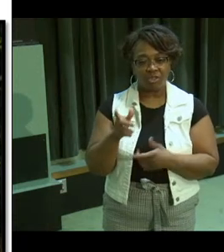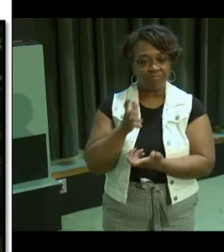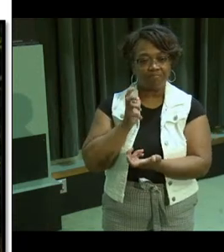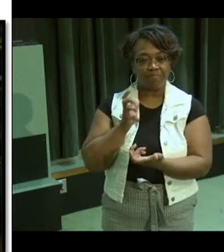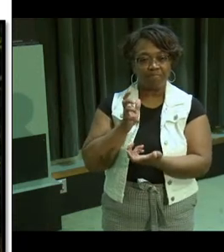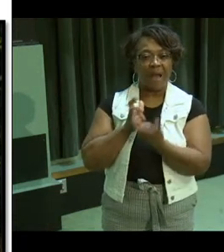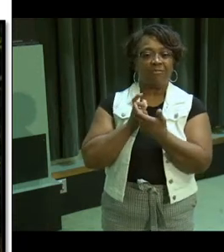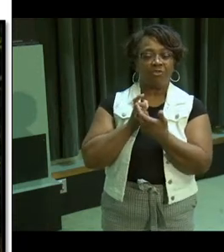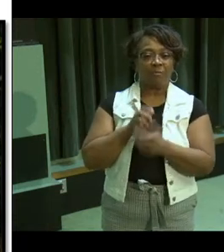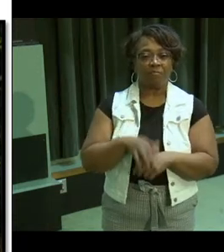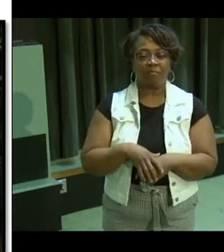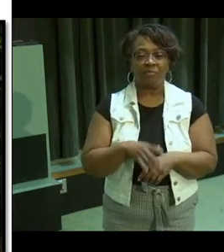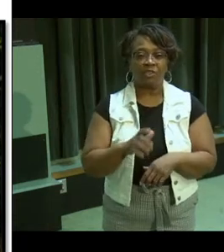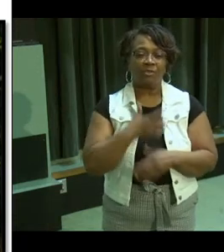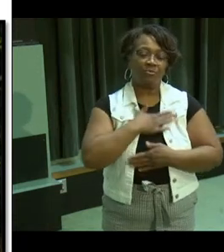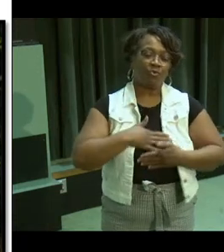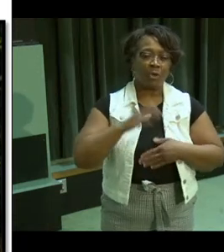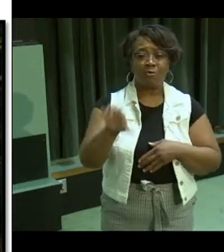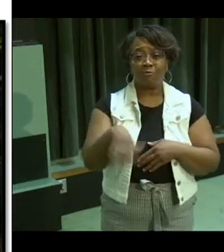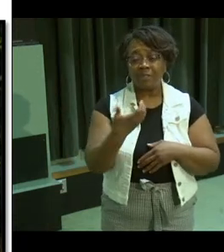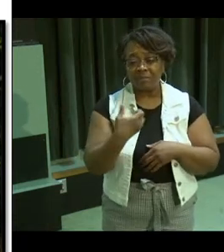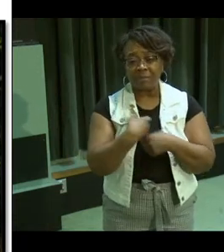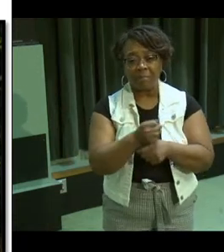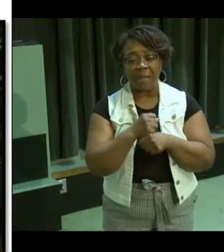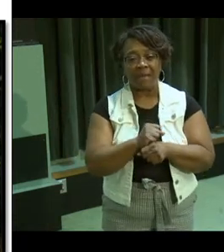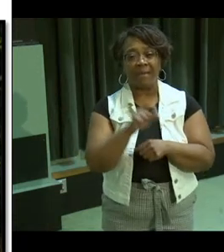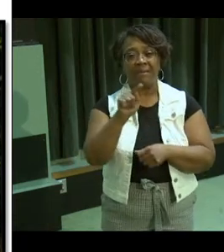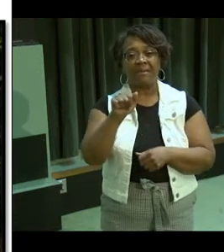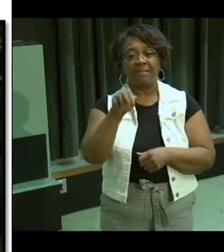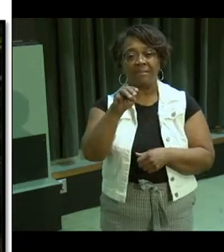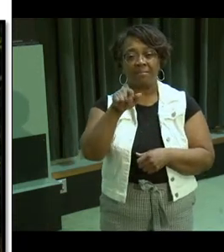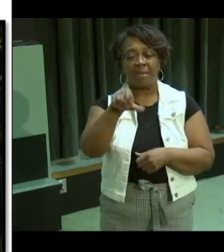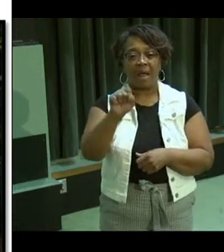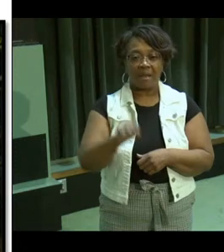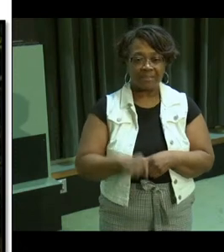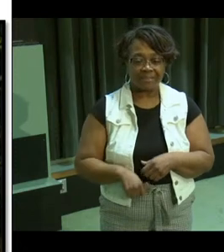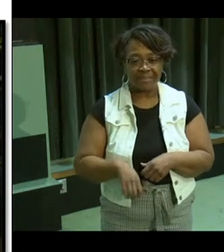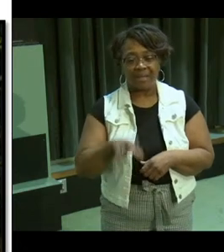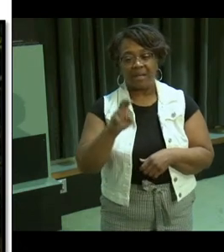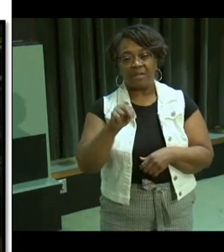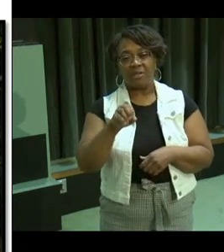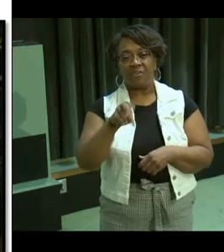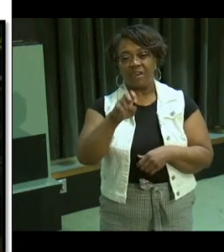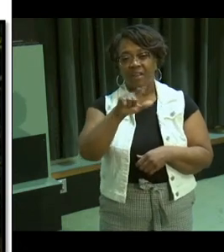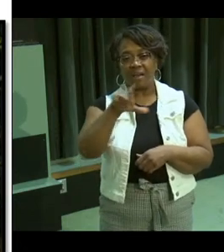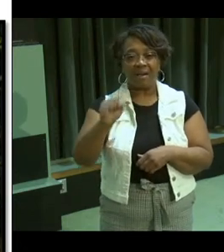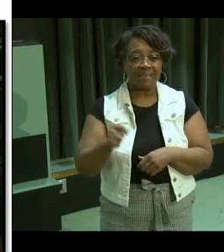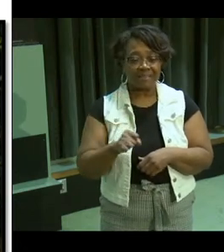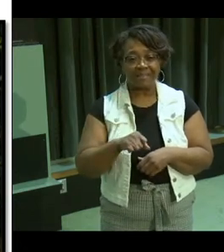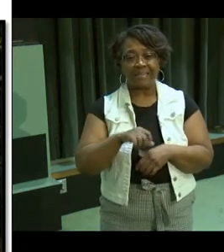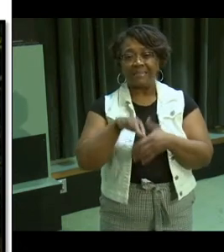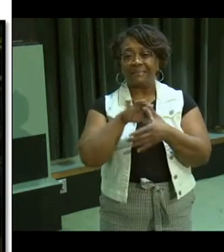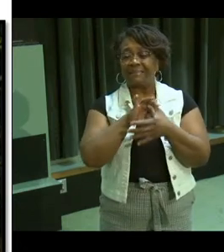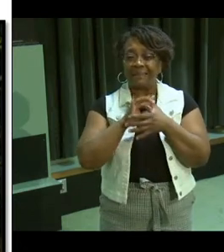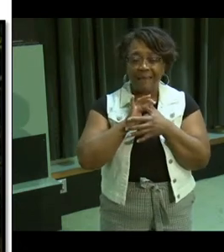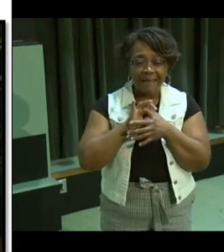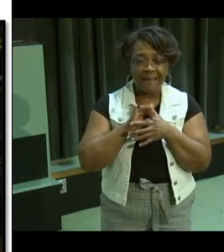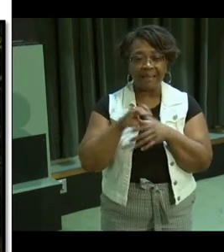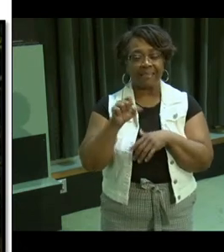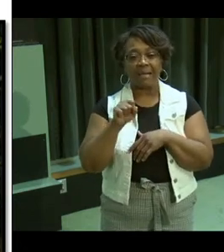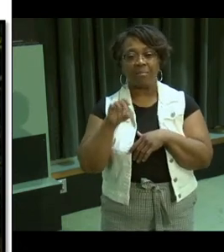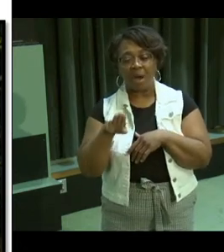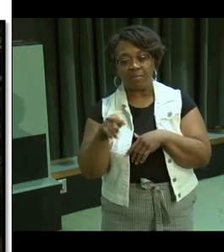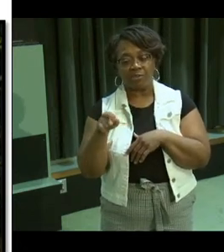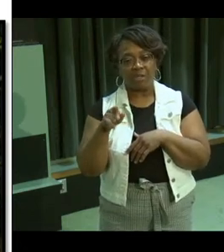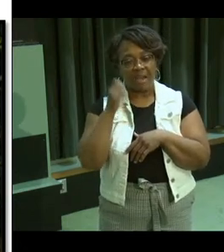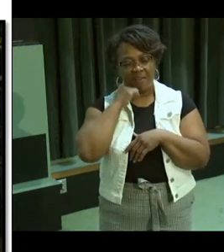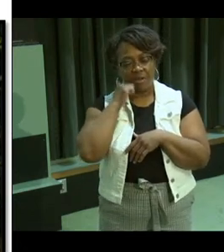tamales, she loved novelas. She